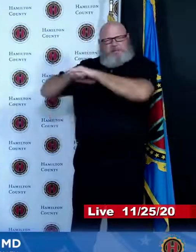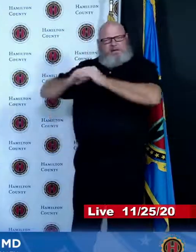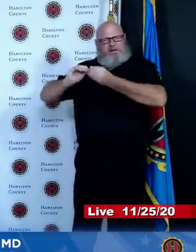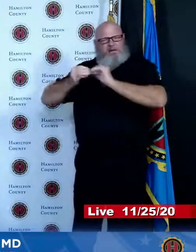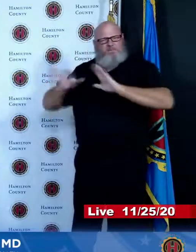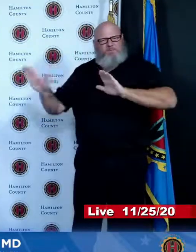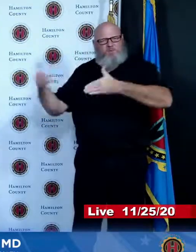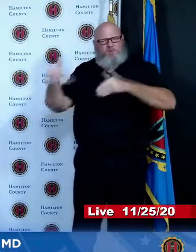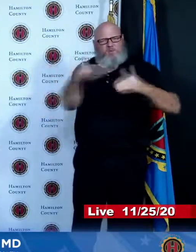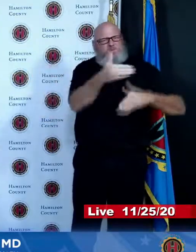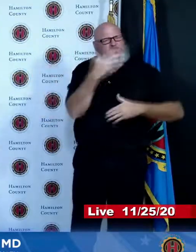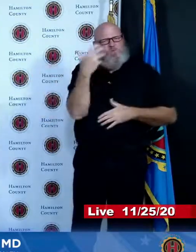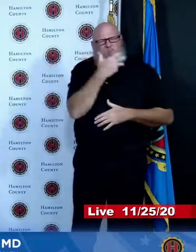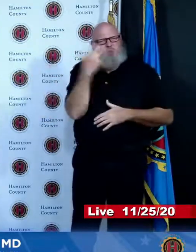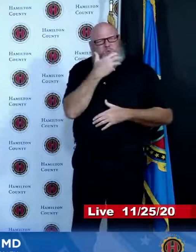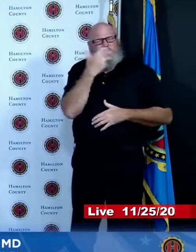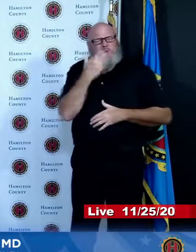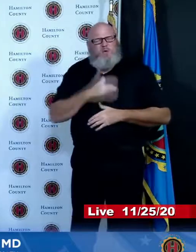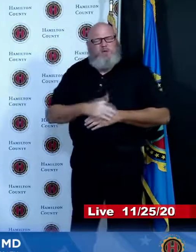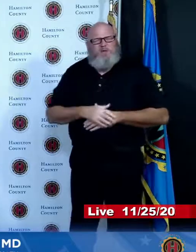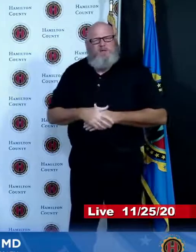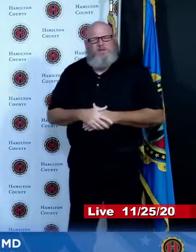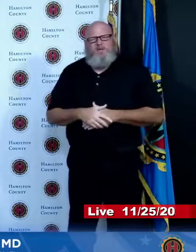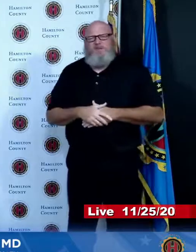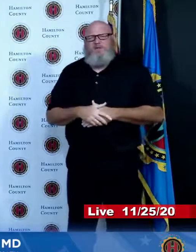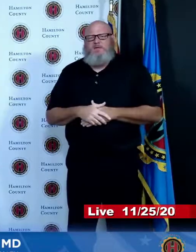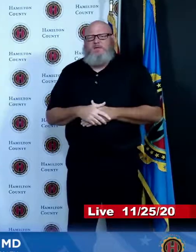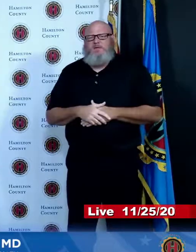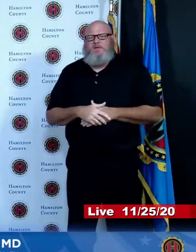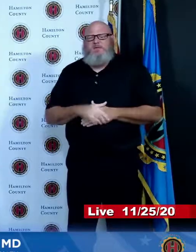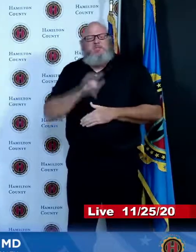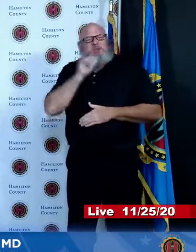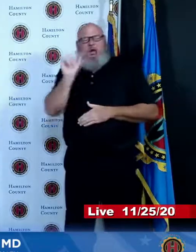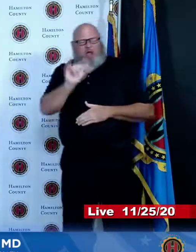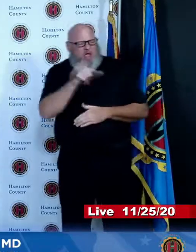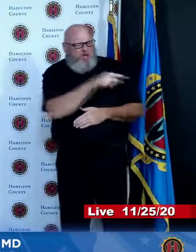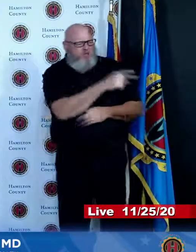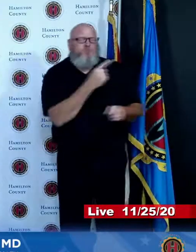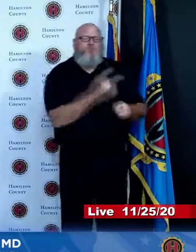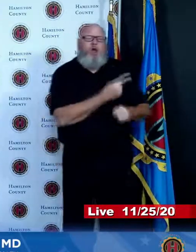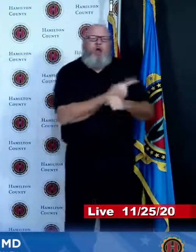get in an ICU and that's really stressful for doctors for nurses who are trying to take care of